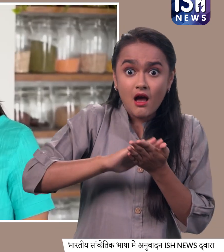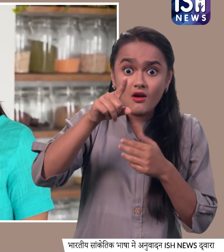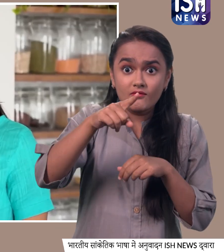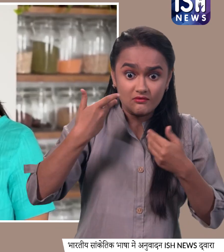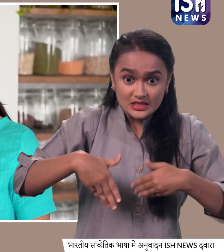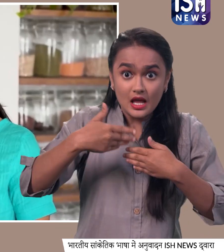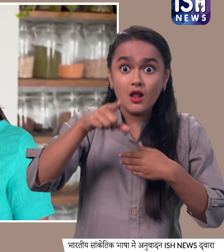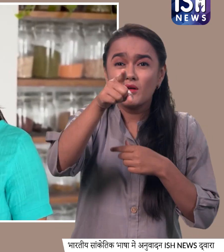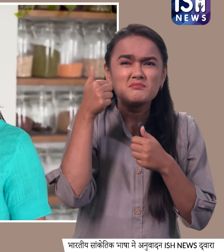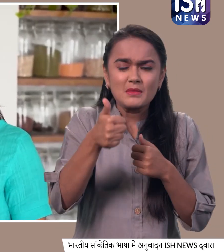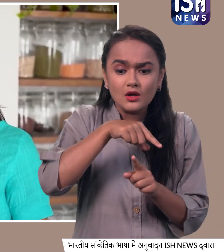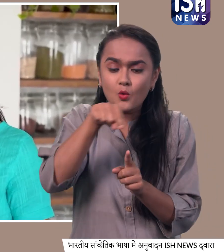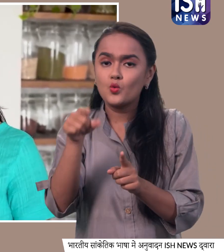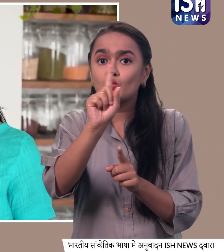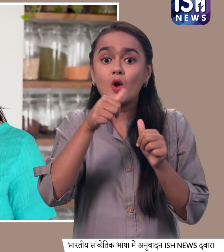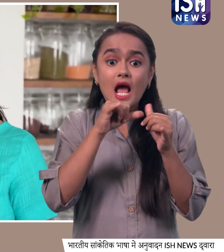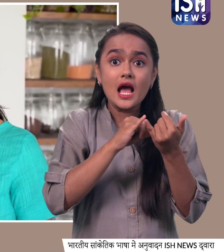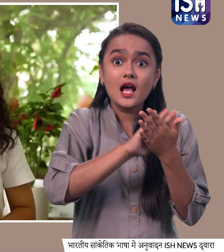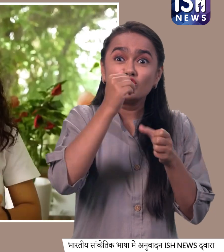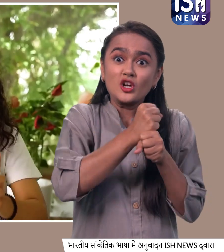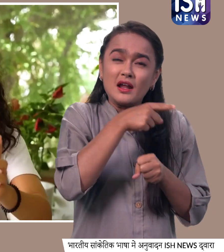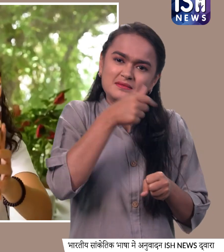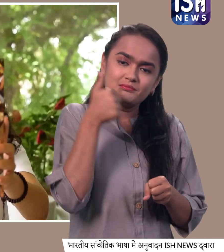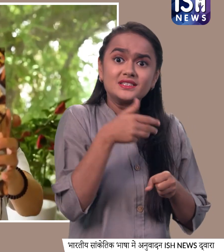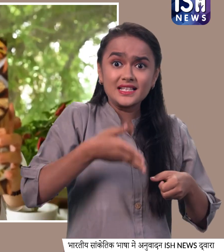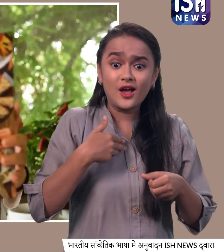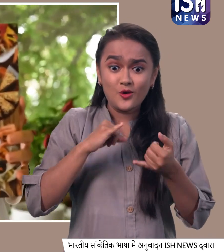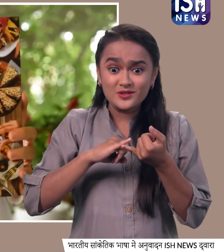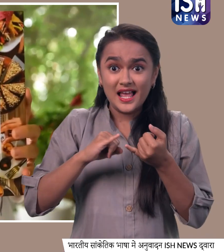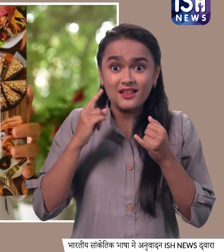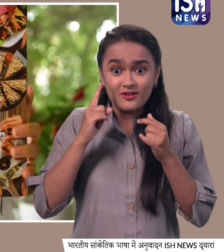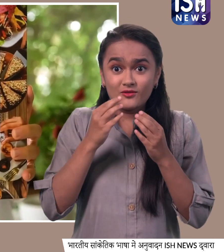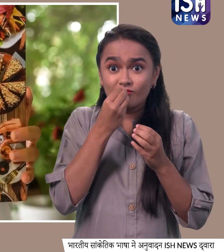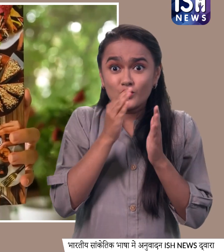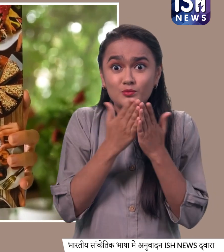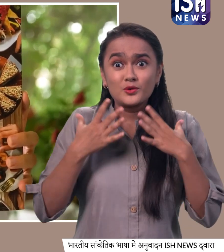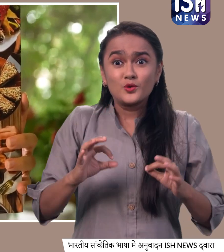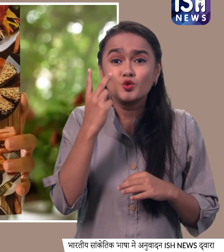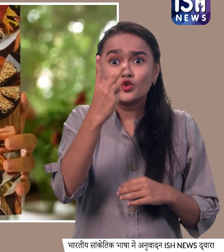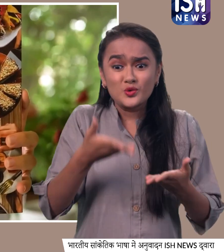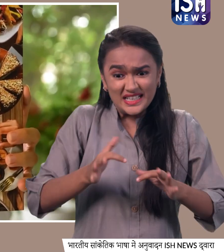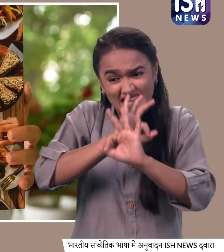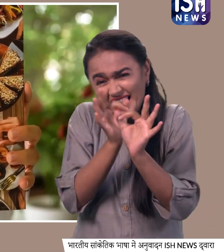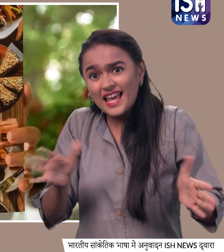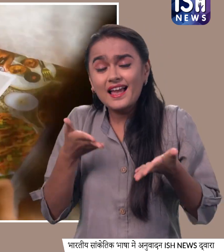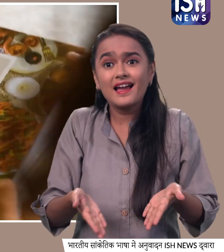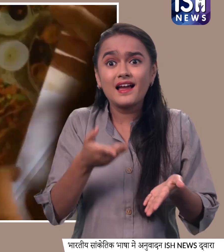then ash gourd juice is best for you Now the Satvic Food Book 2 is finally available on our website